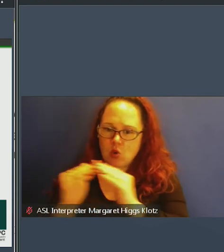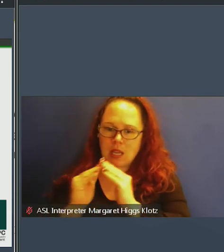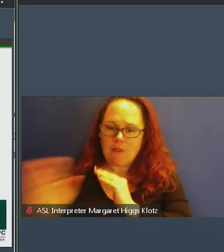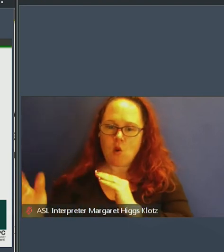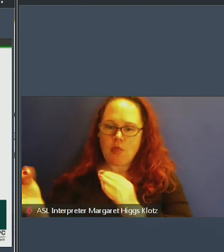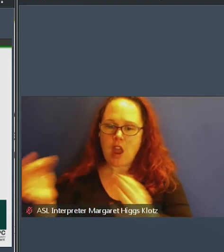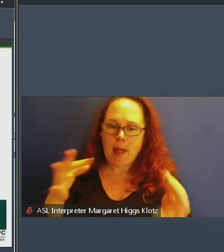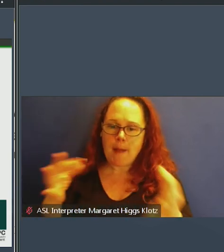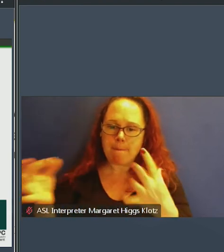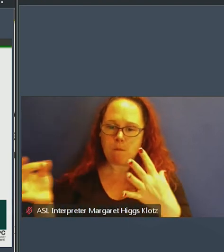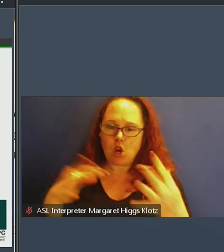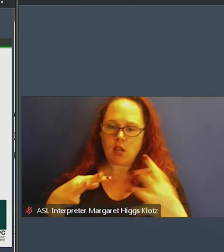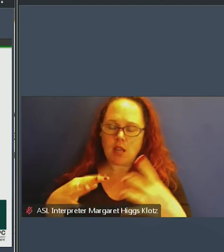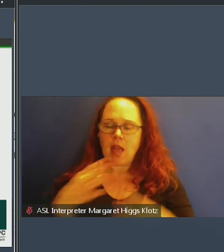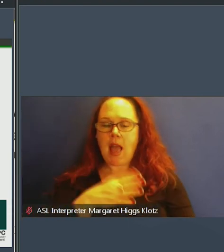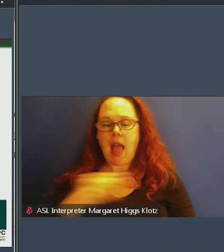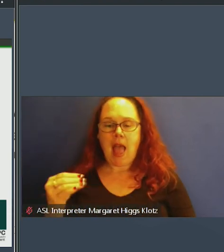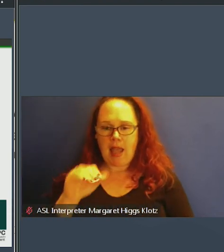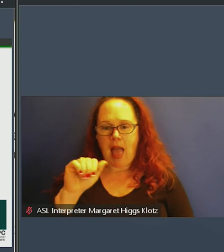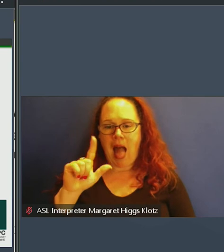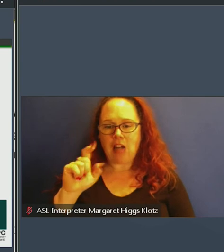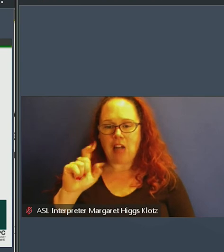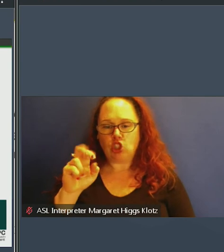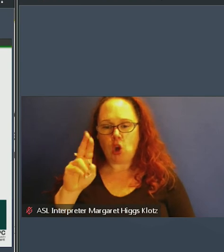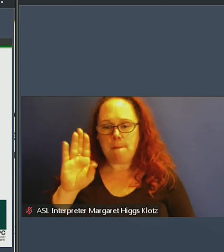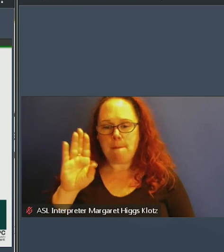executive Angela also group work, use our authority to help us.